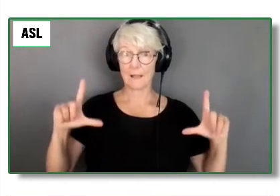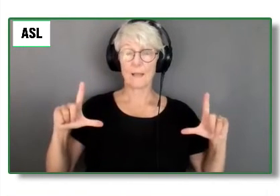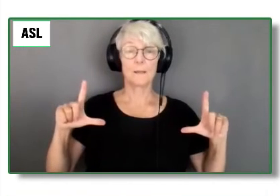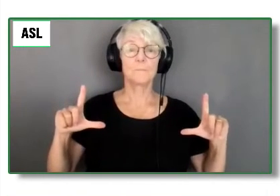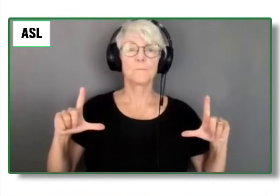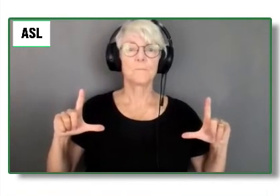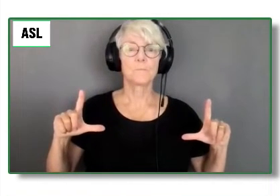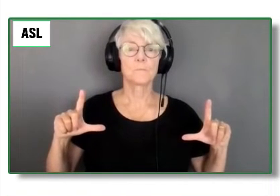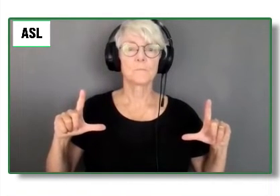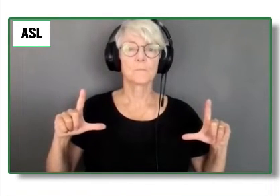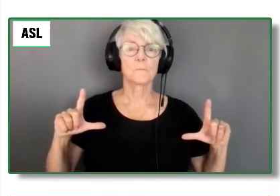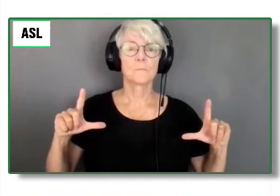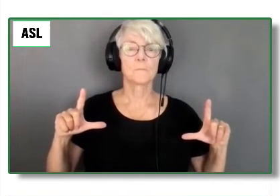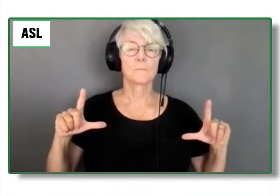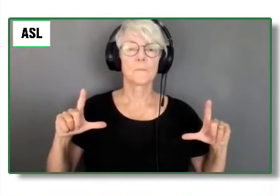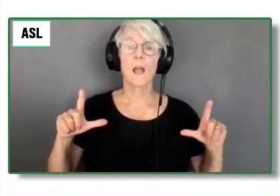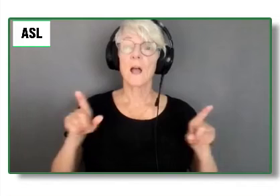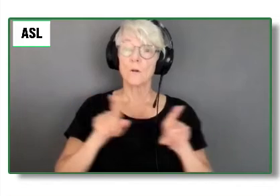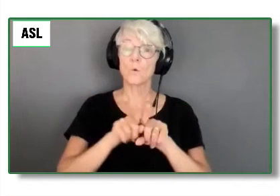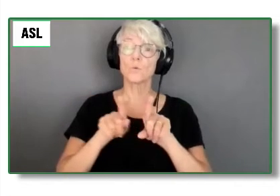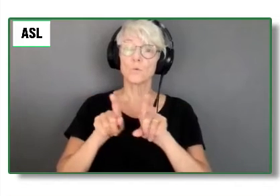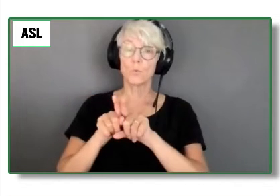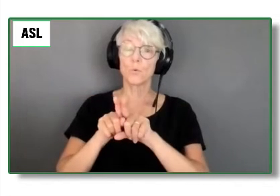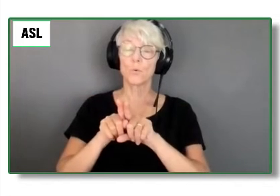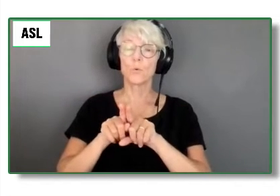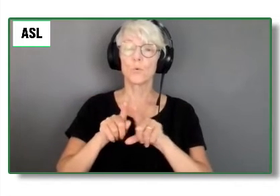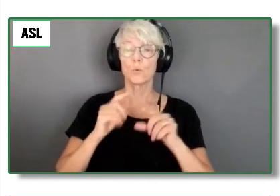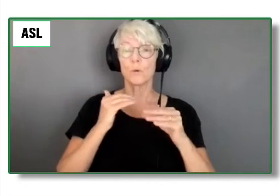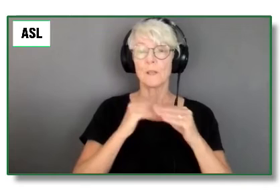I guess they'll also be available on the website